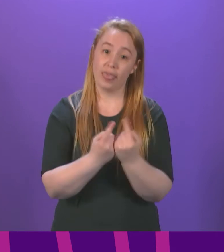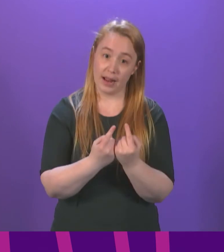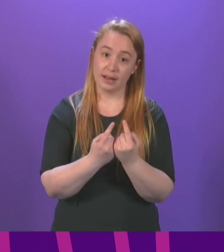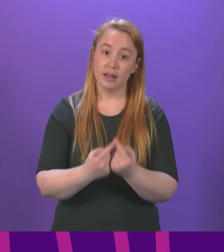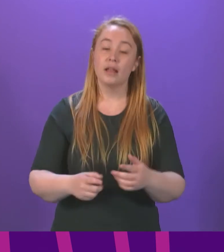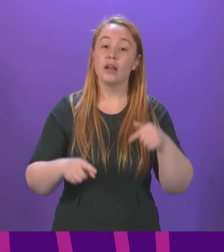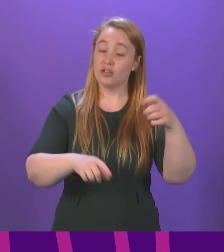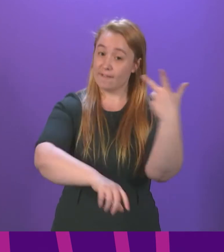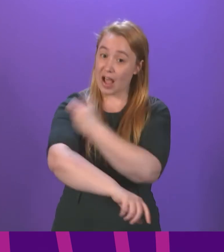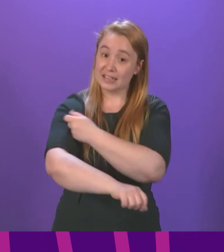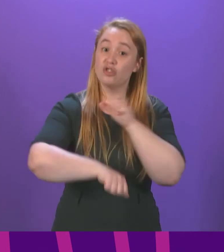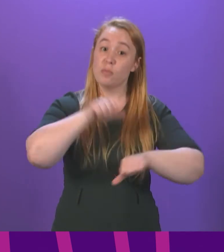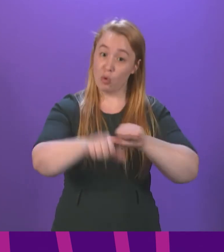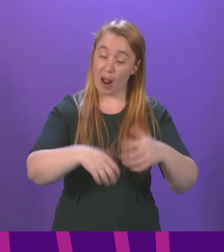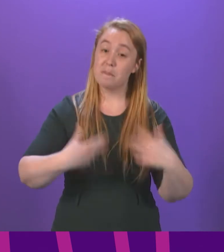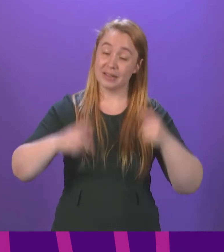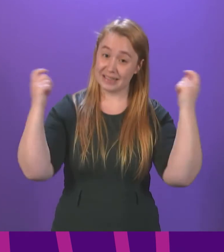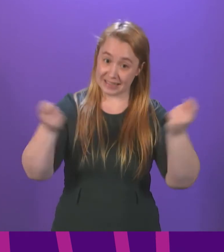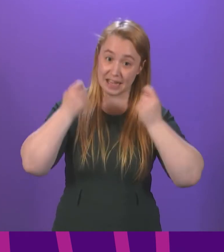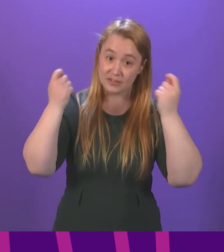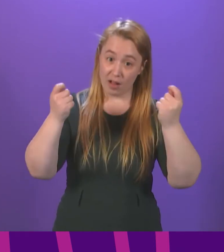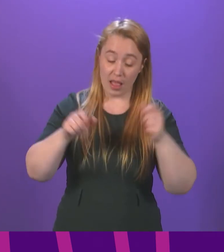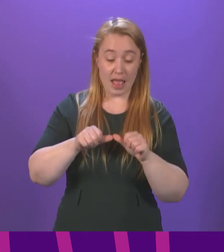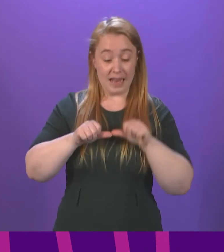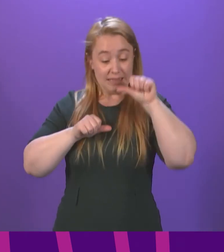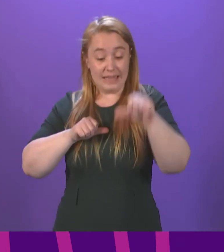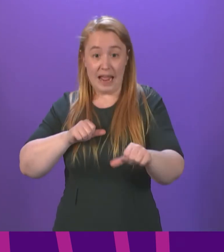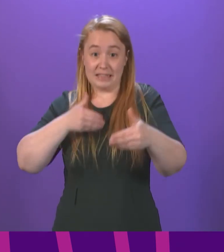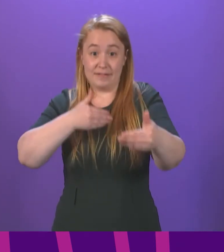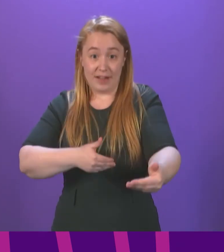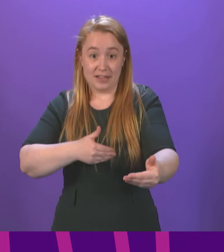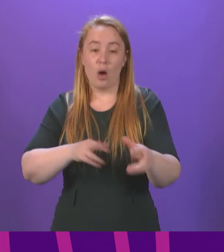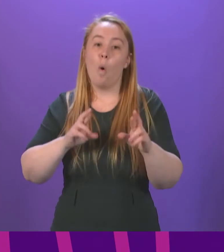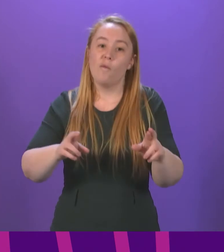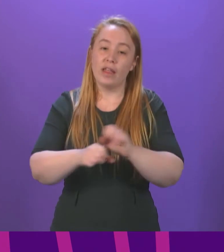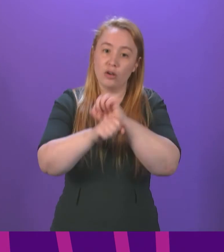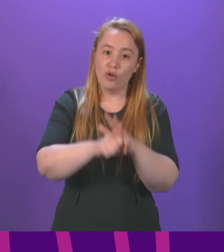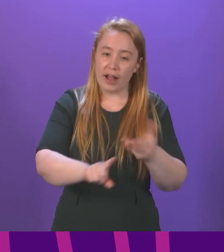of our vaccination programme. As transmission continues to reduce, as we hope it will, the next phase will mean a return